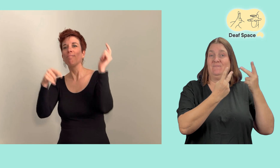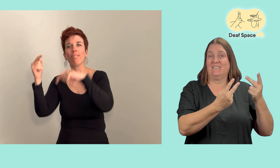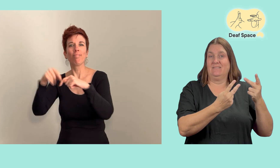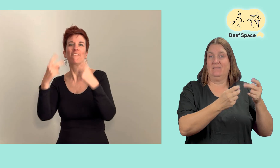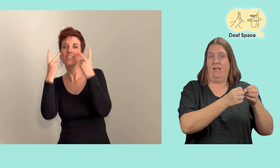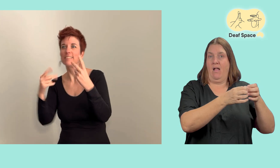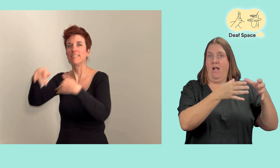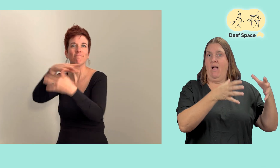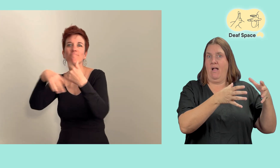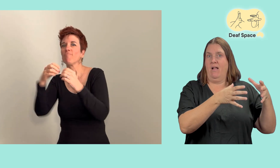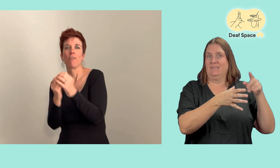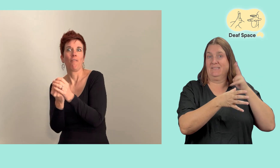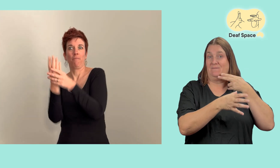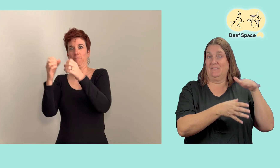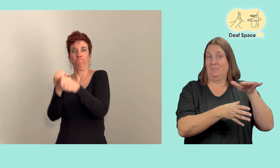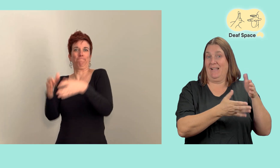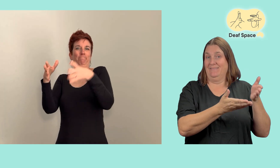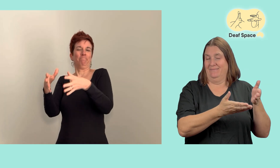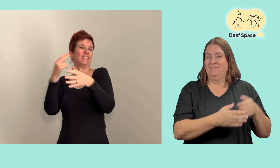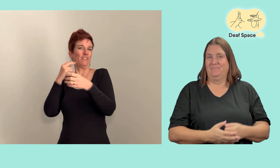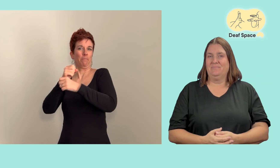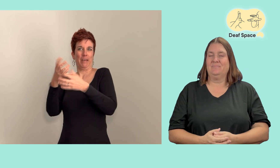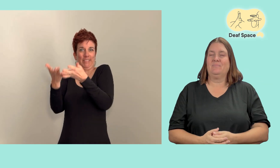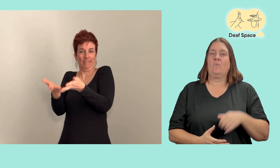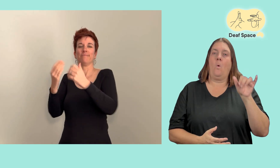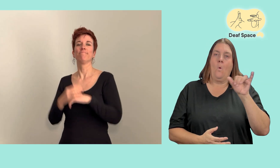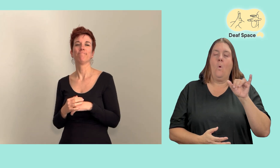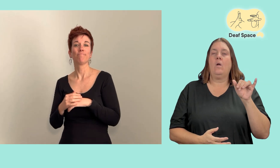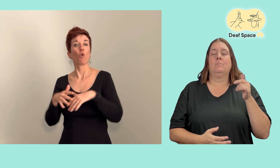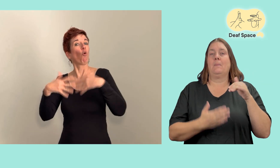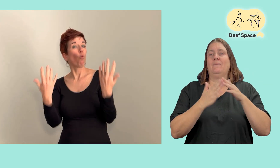many would visit and eventually over time that space would become a Deaf Space.